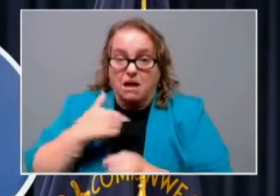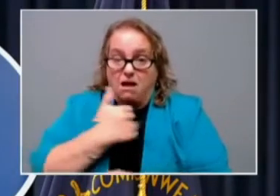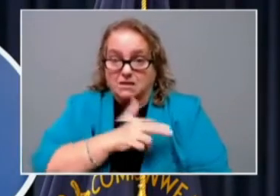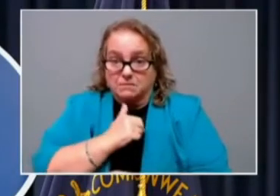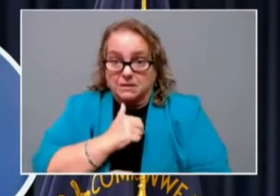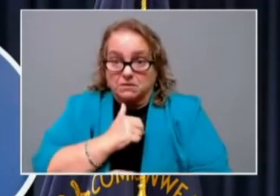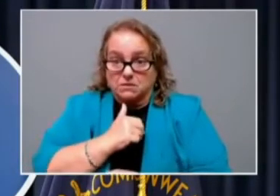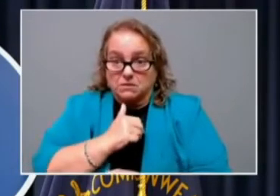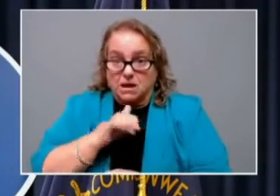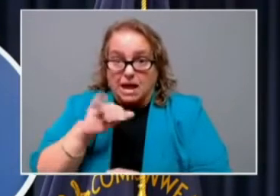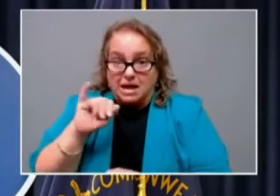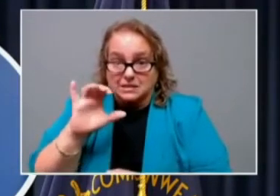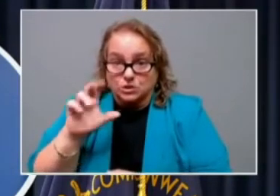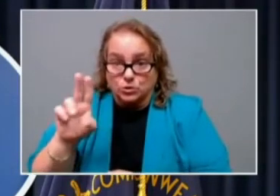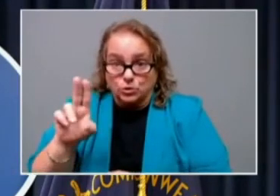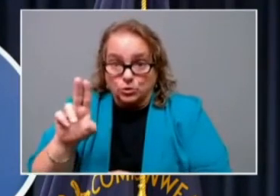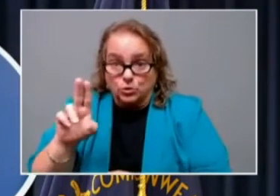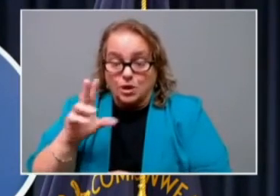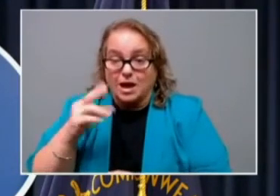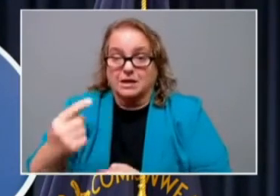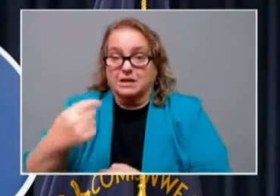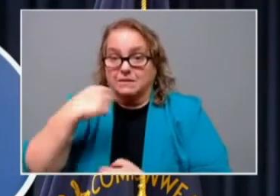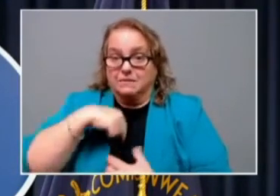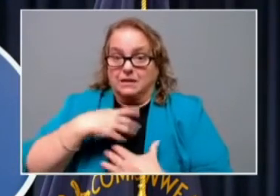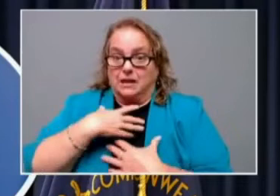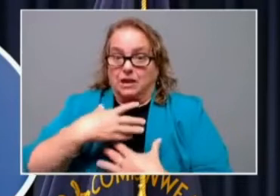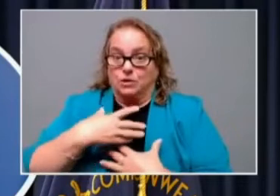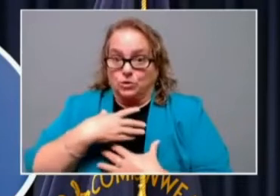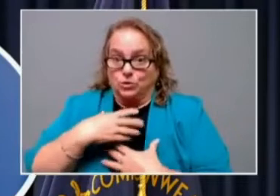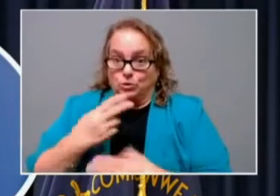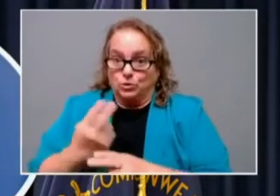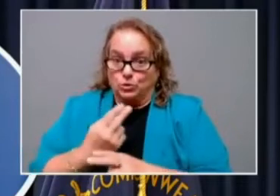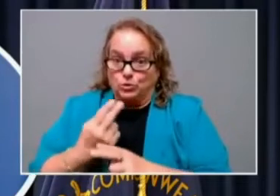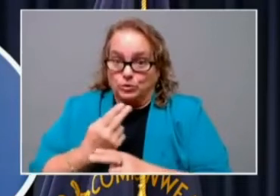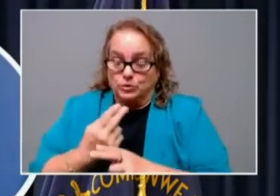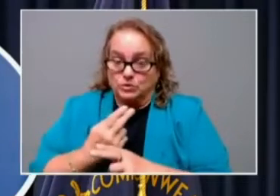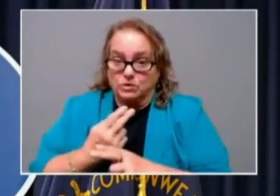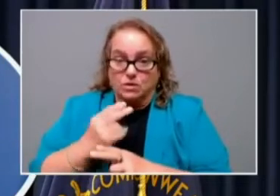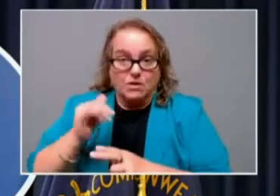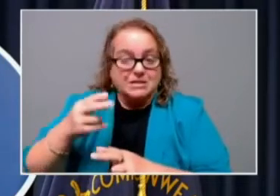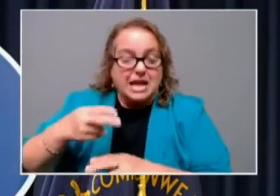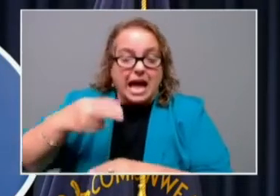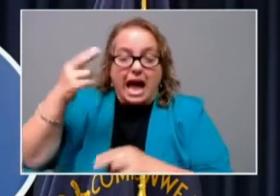you use and ventilator use those very high levels are not sustainable and you